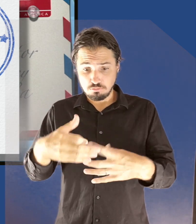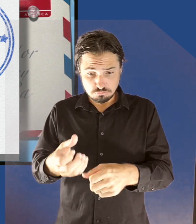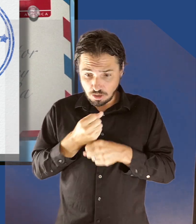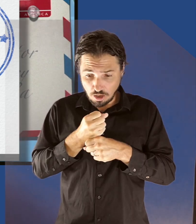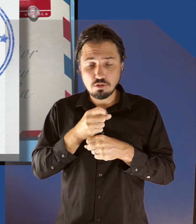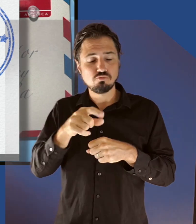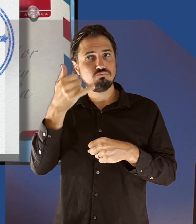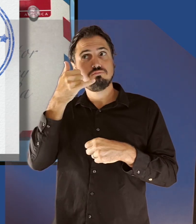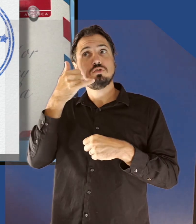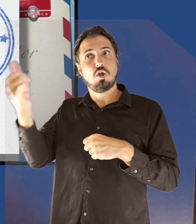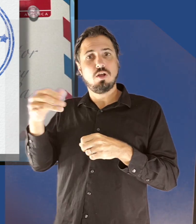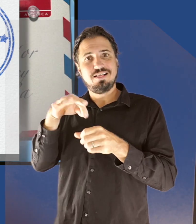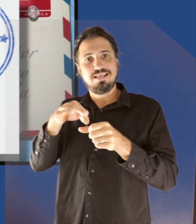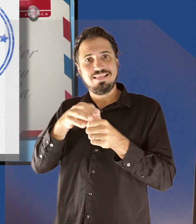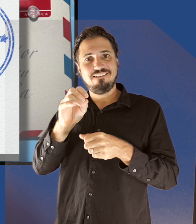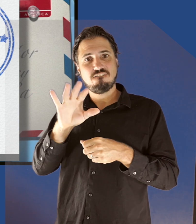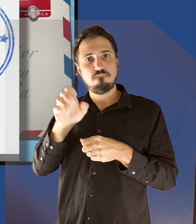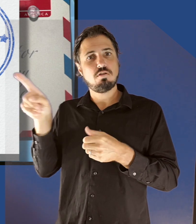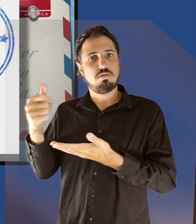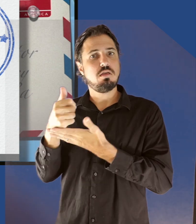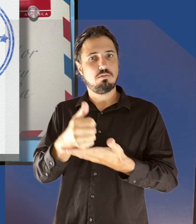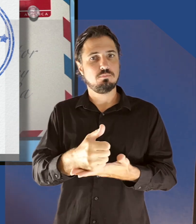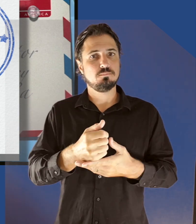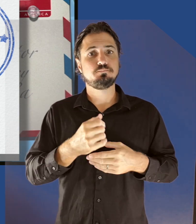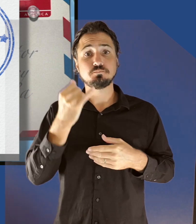please call the elections office for assistance.